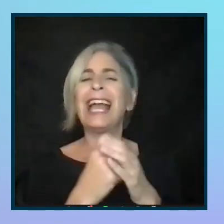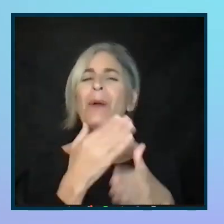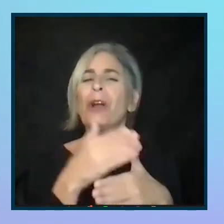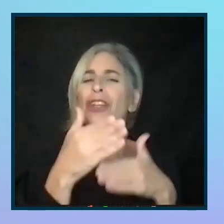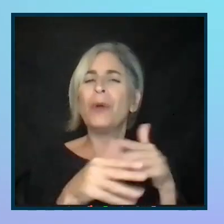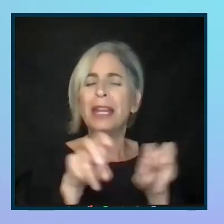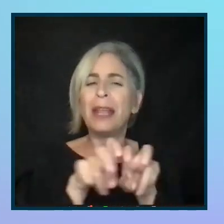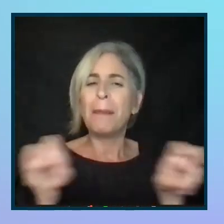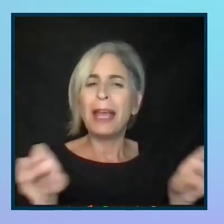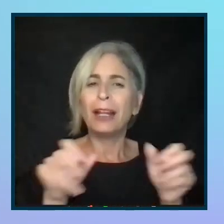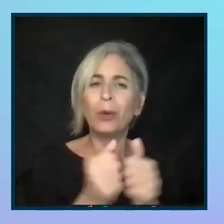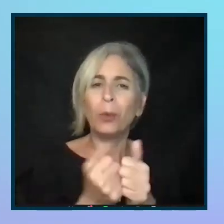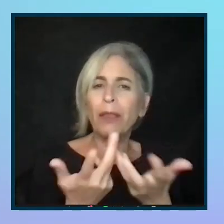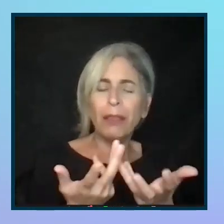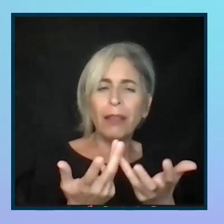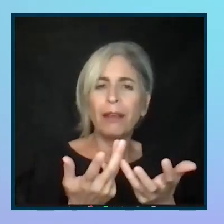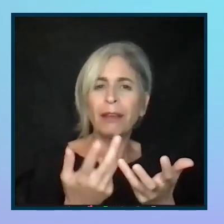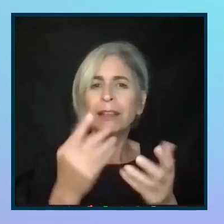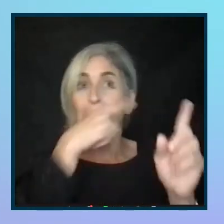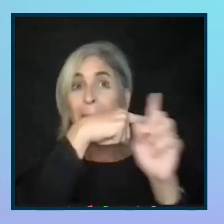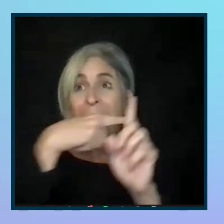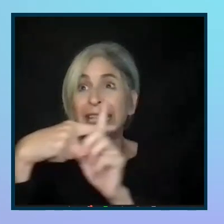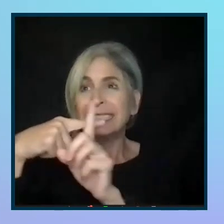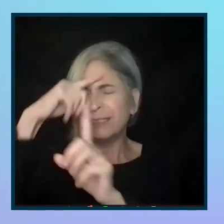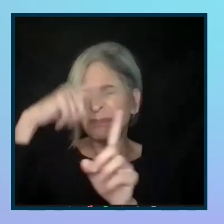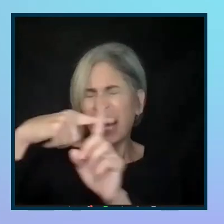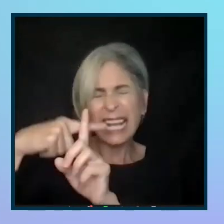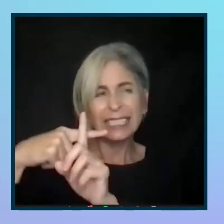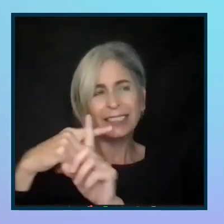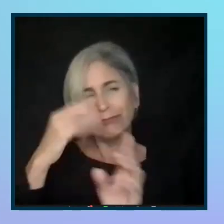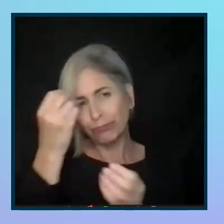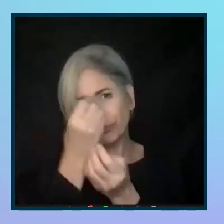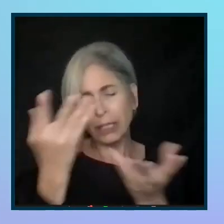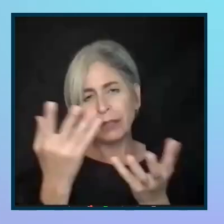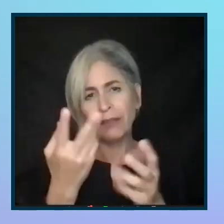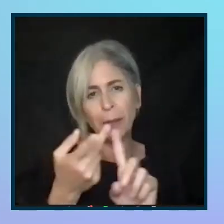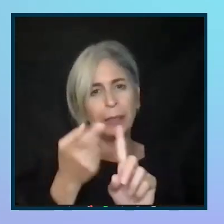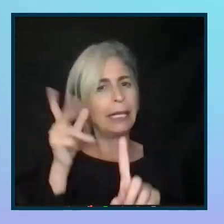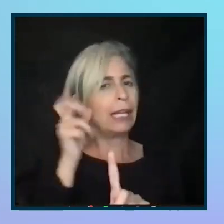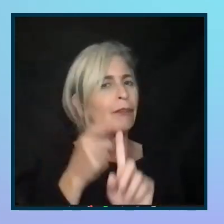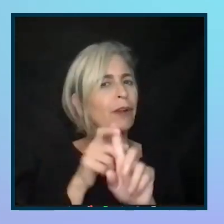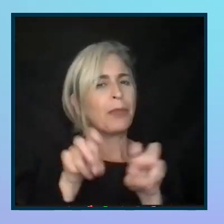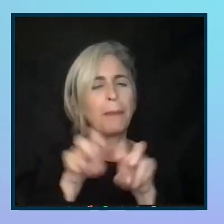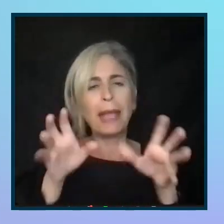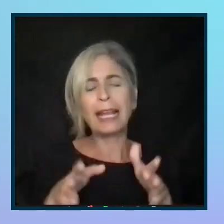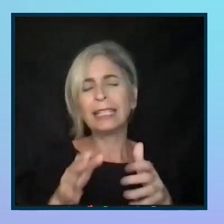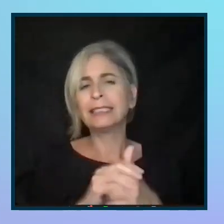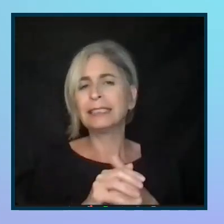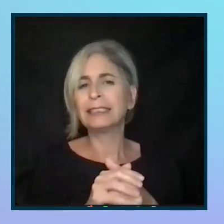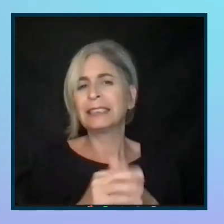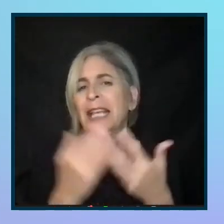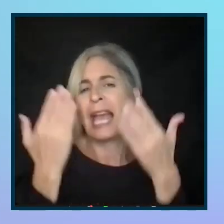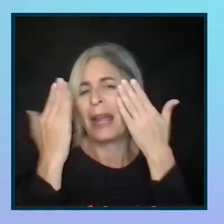on a more maybe optimistic note and hear from all the panelists. I don't know, it sounds cheesy,